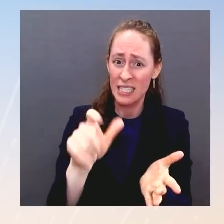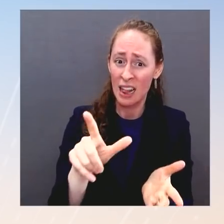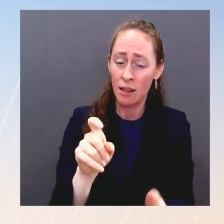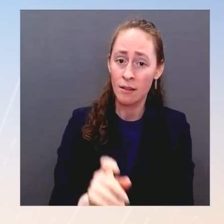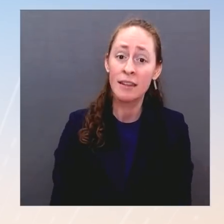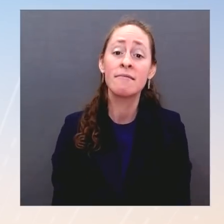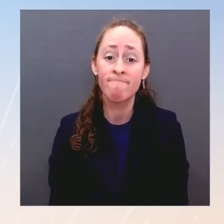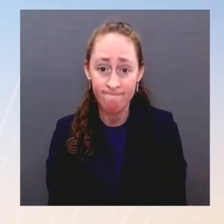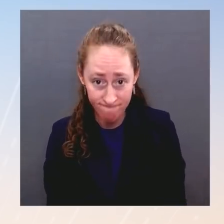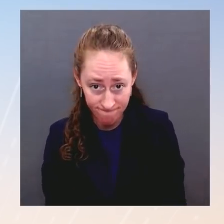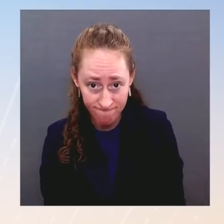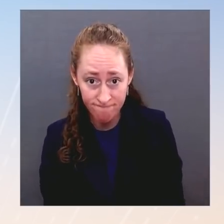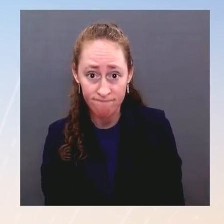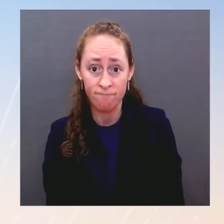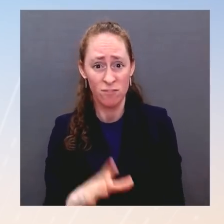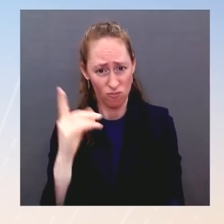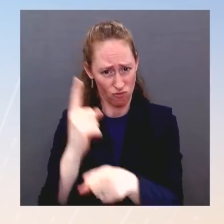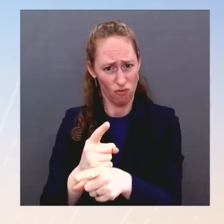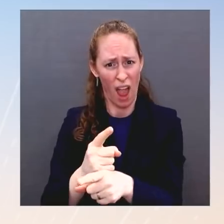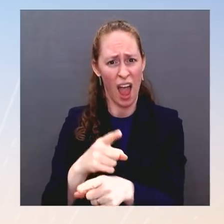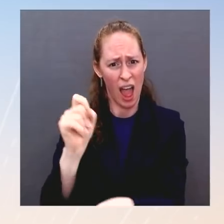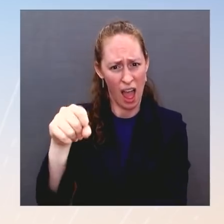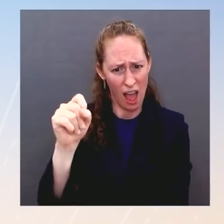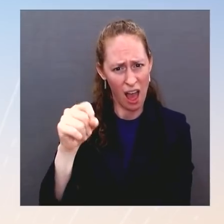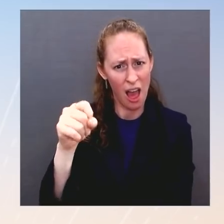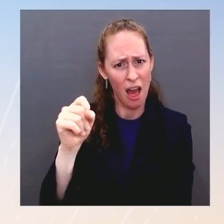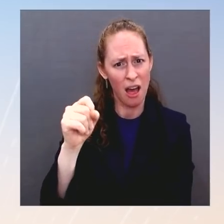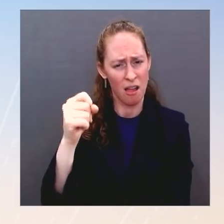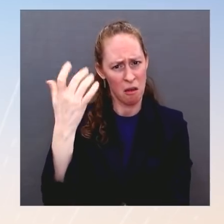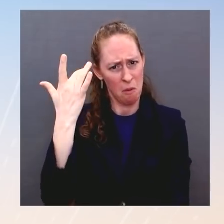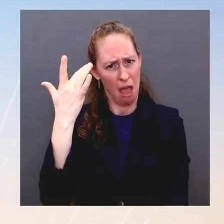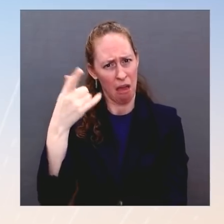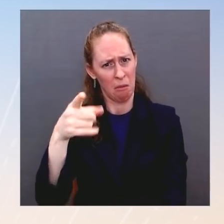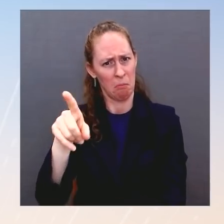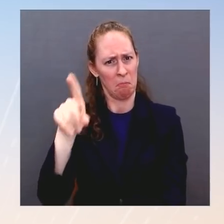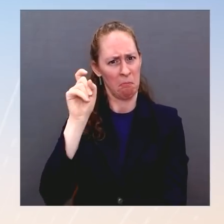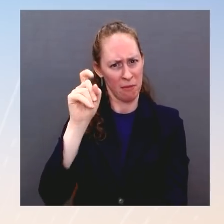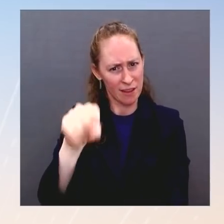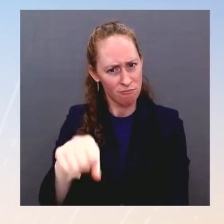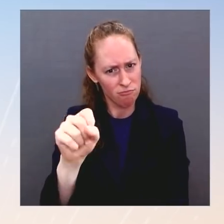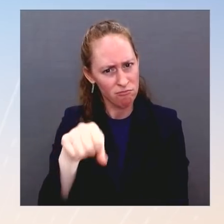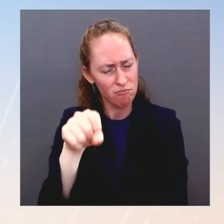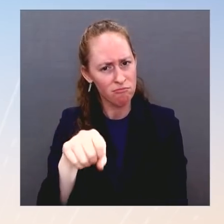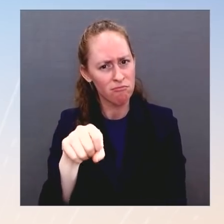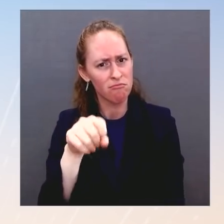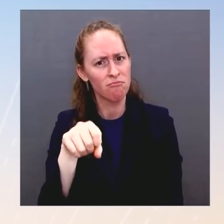and from any government is to take steps that are in the interest of the American people and the United States of America.